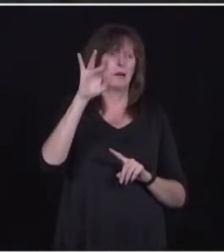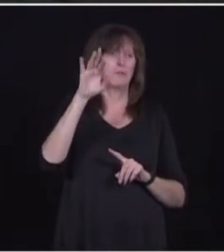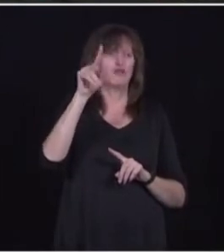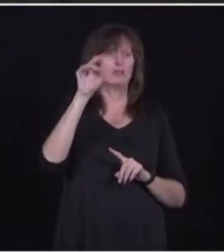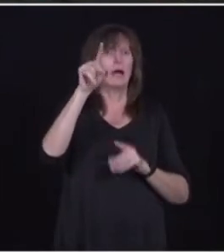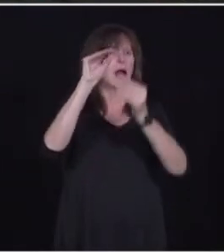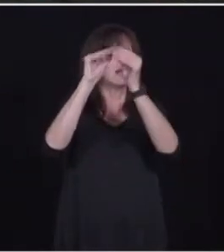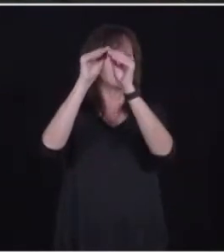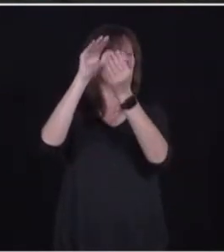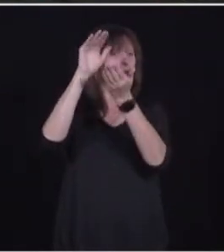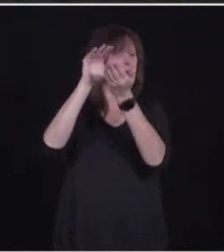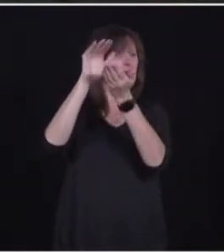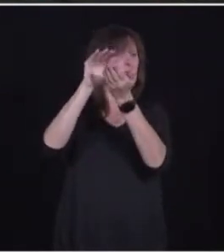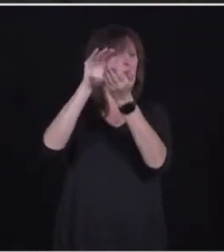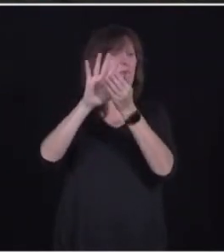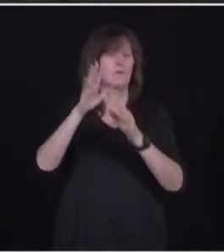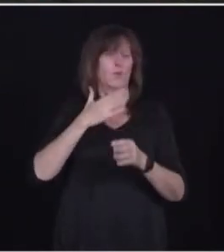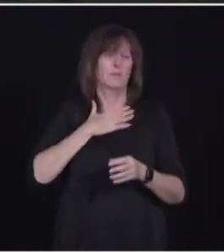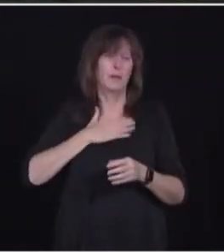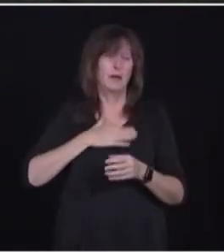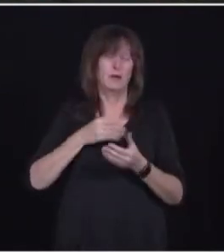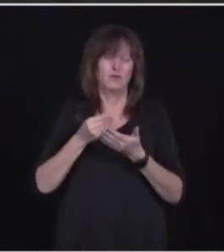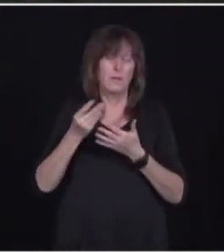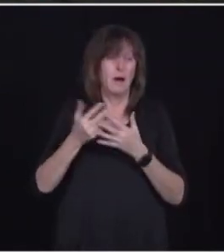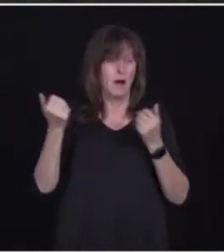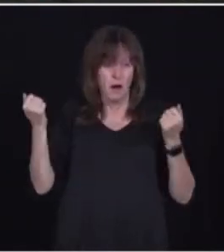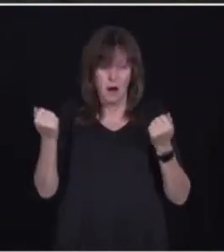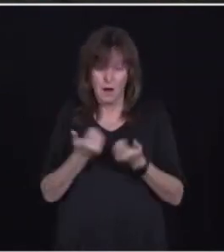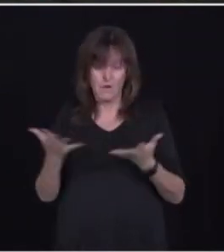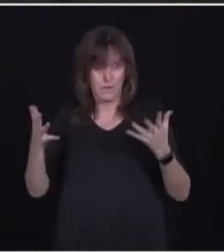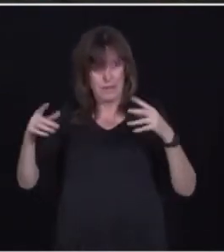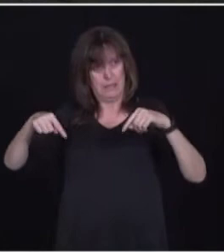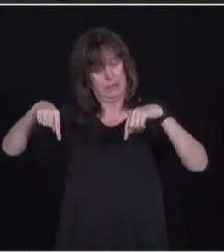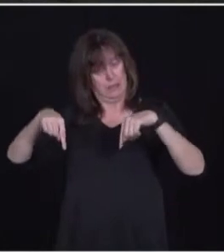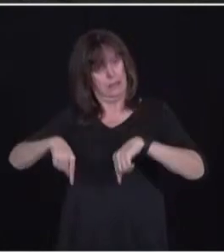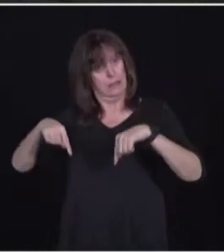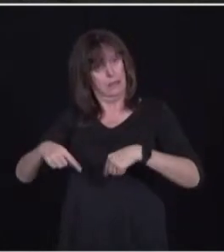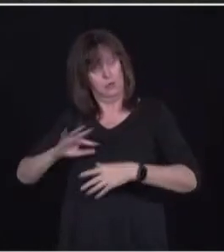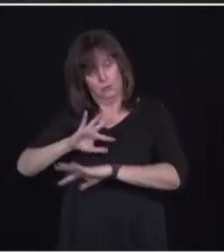possible but if you're going to a secondary residence and you're going from an area of